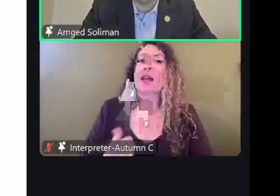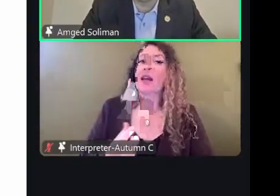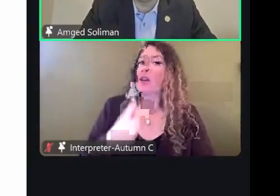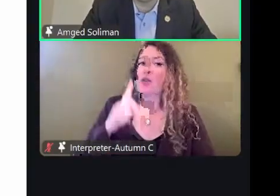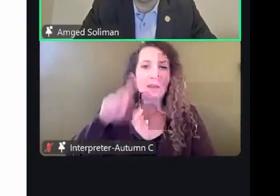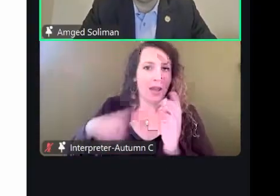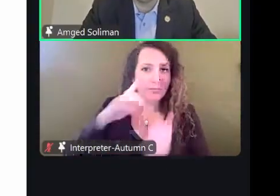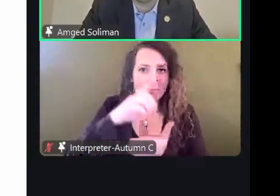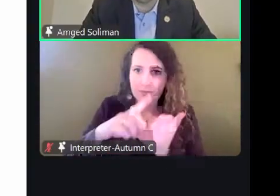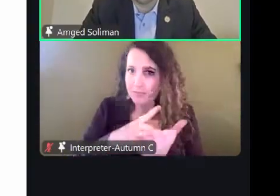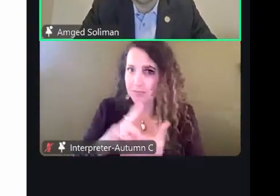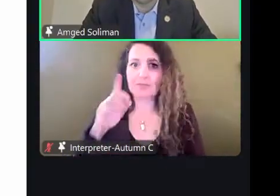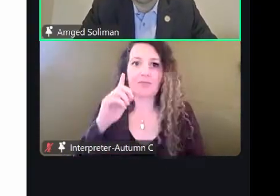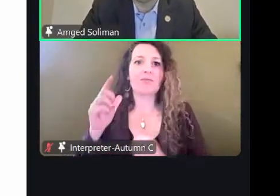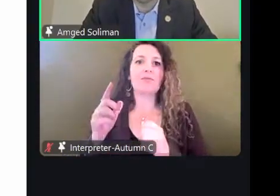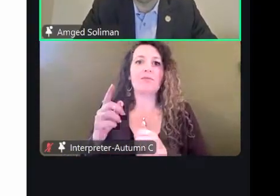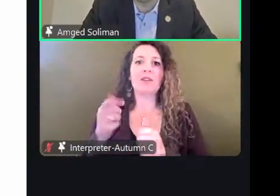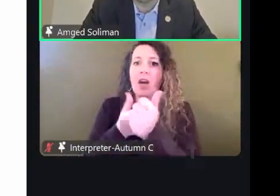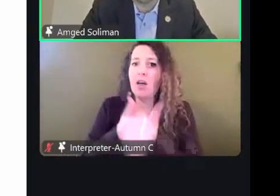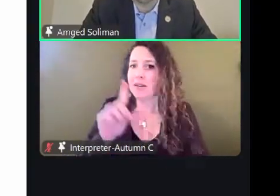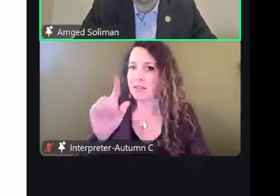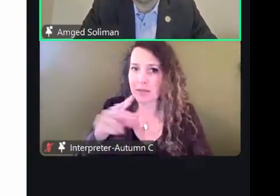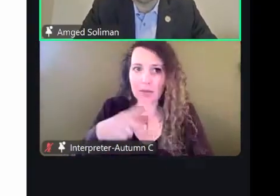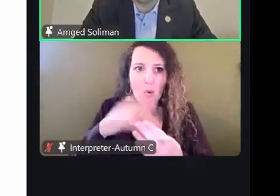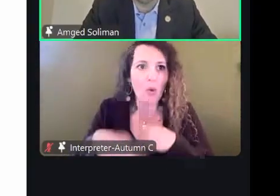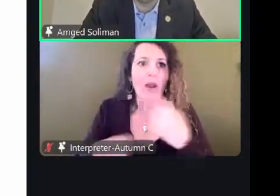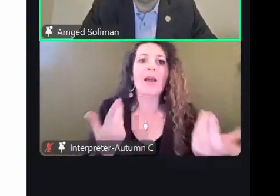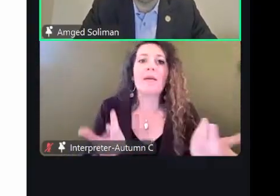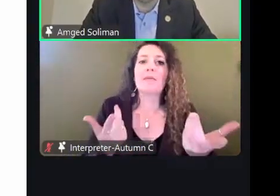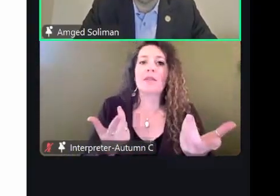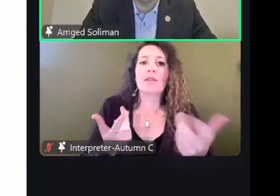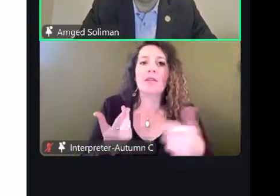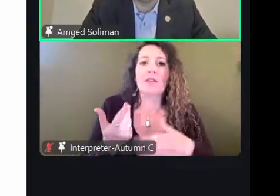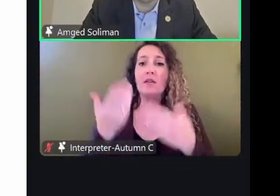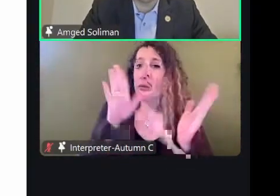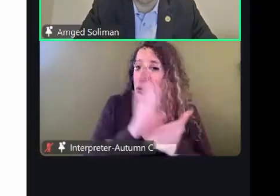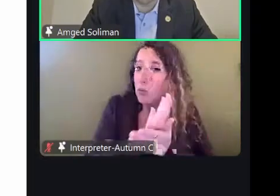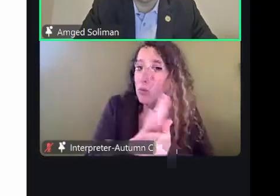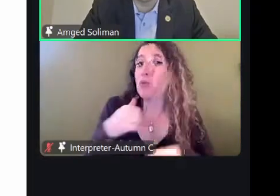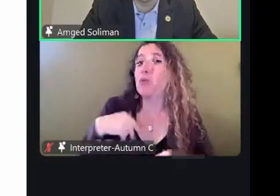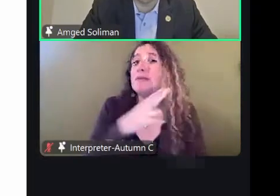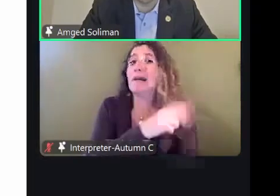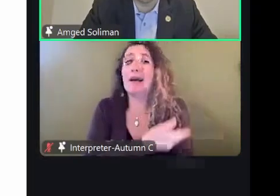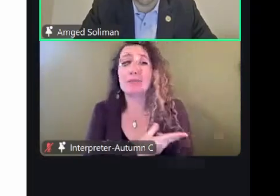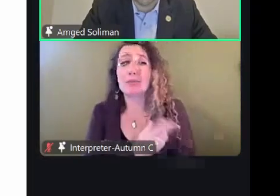financial assistance. It requires recipients such as public schools and hospitals to provide equal